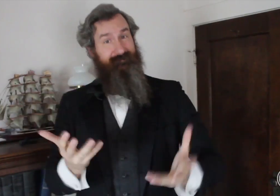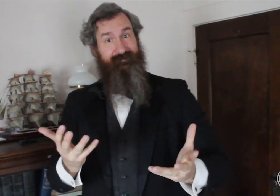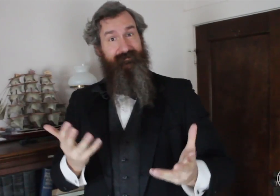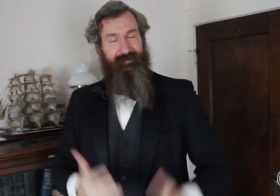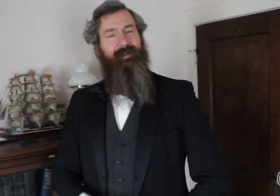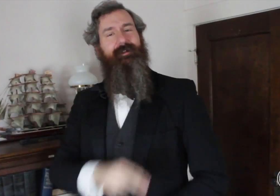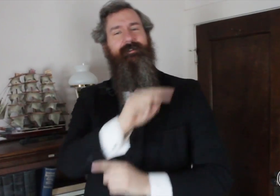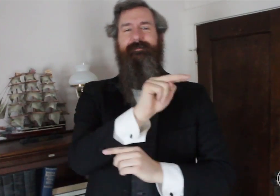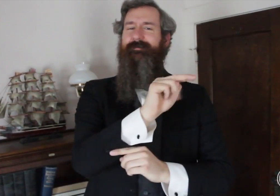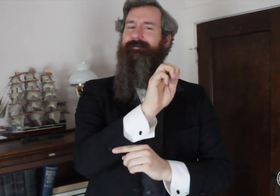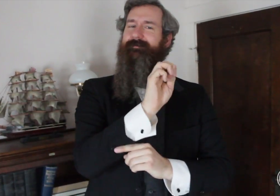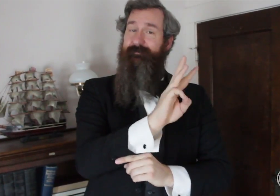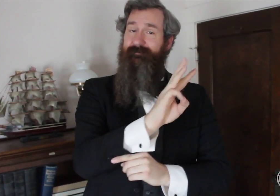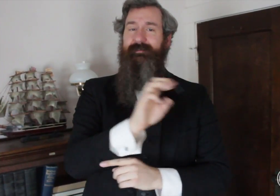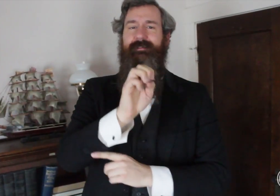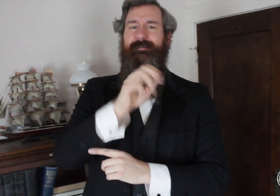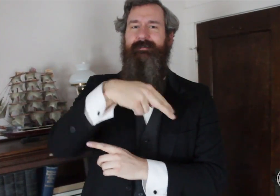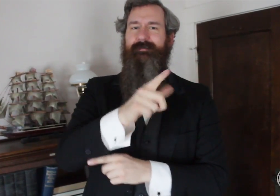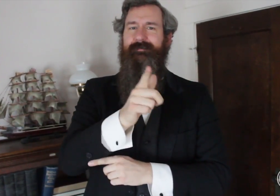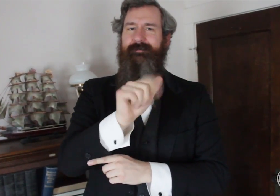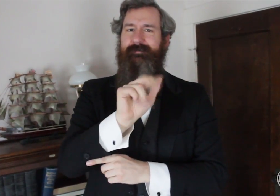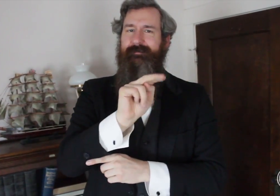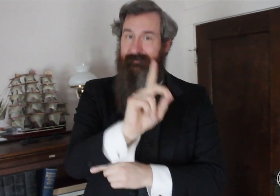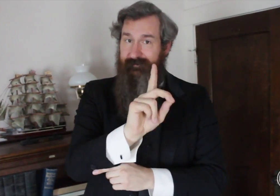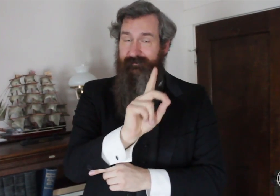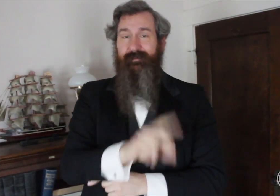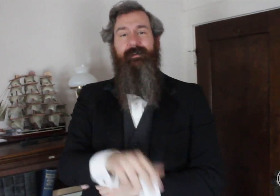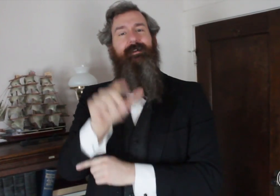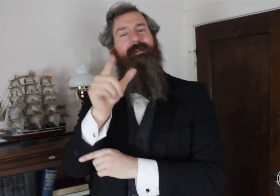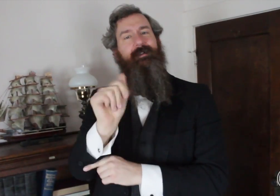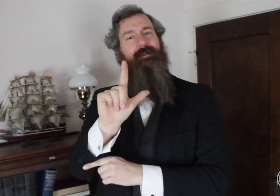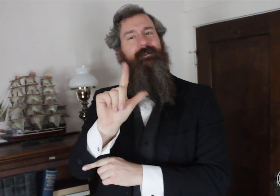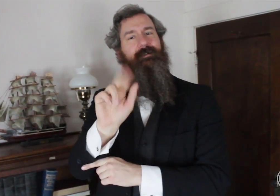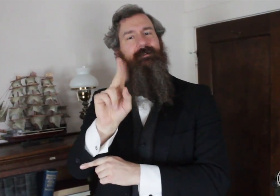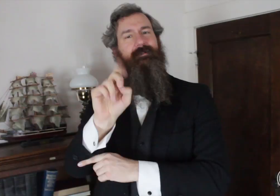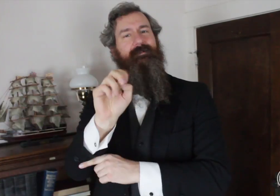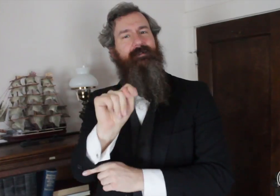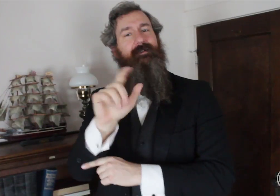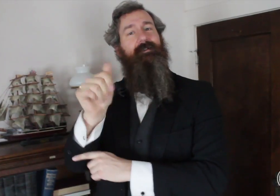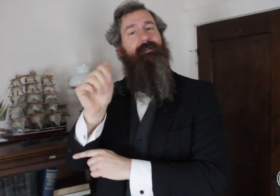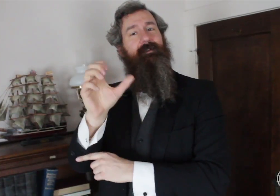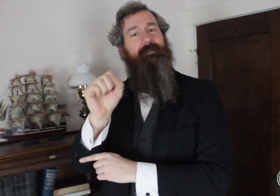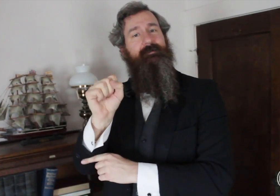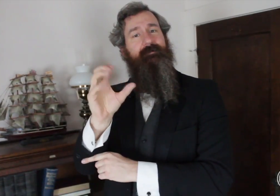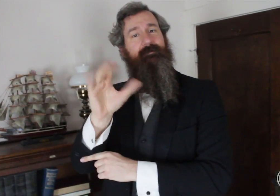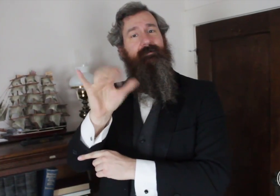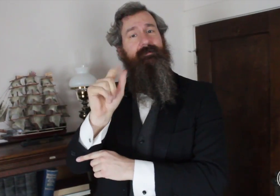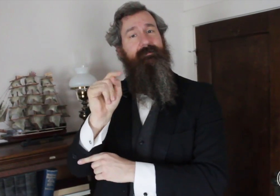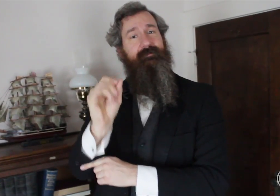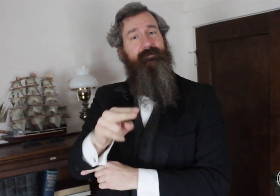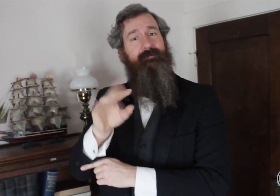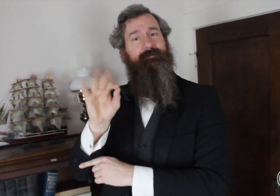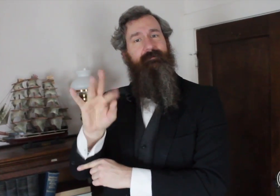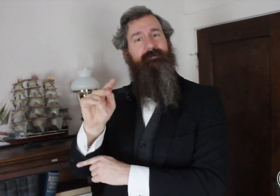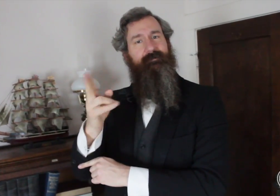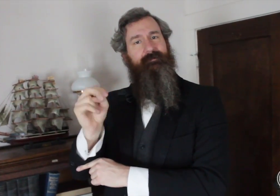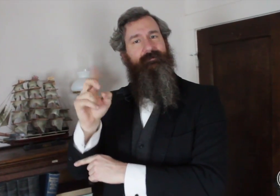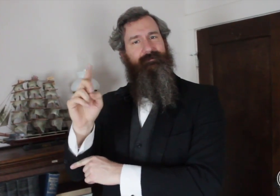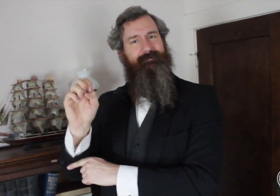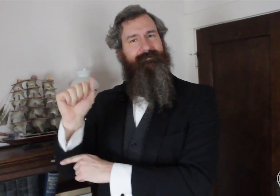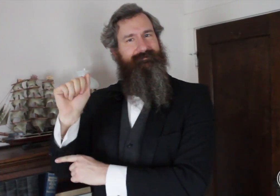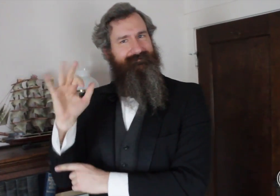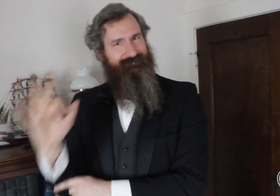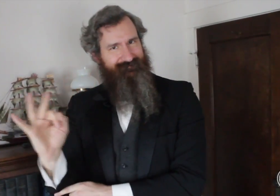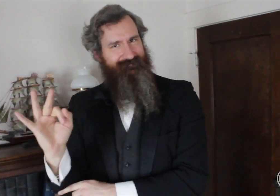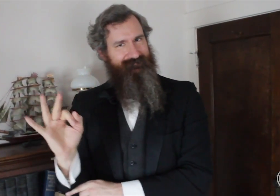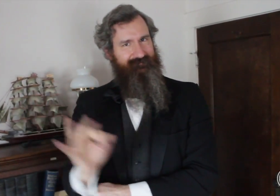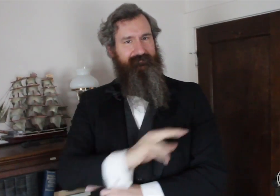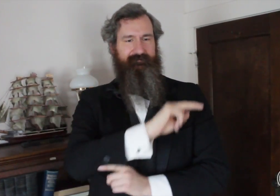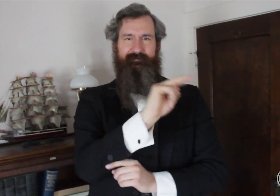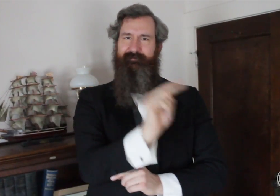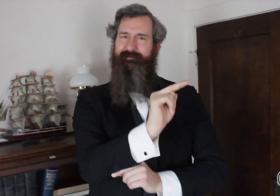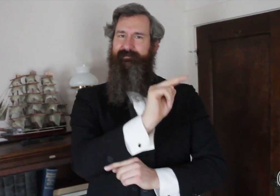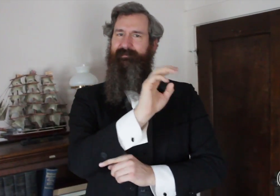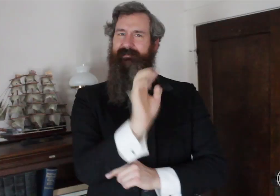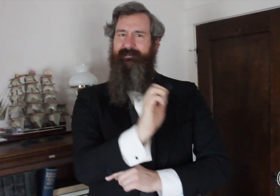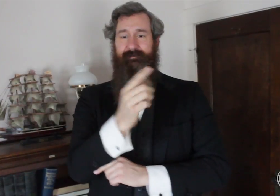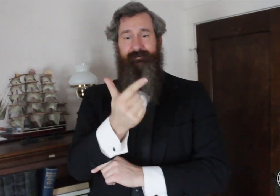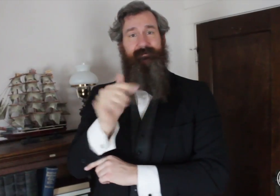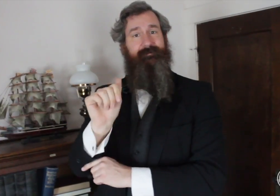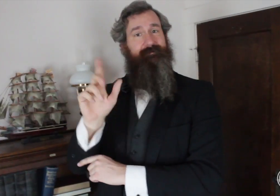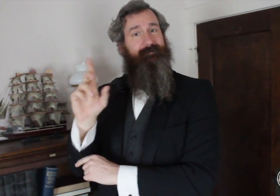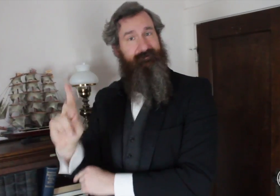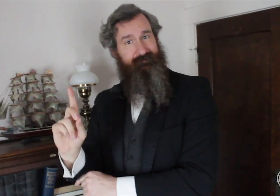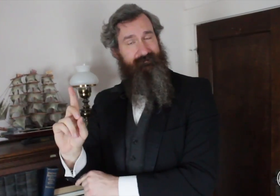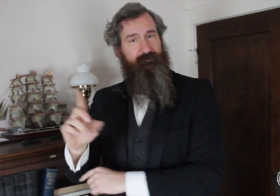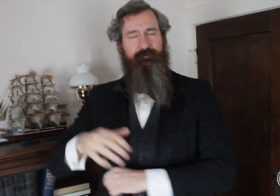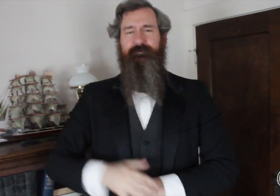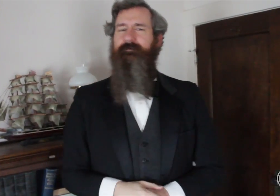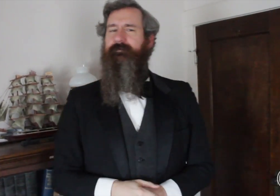the New England Gallaudet Association of the Deaf, the NEGAD.